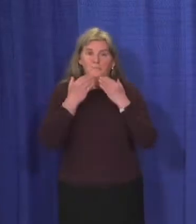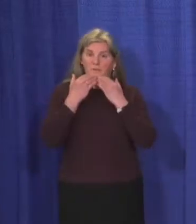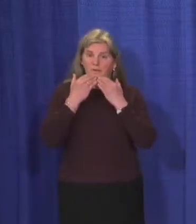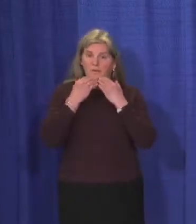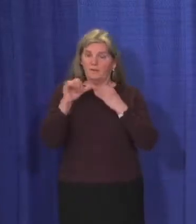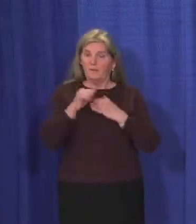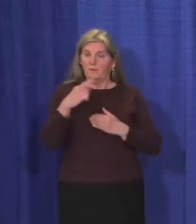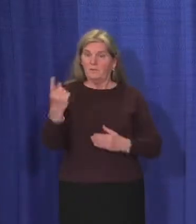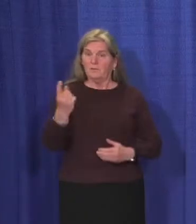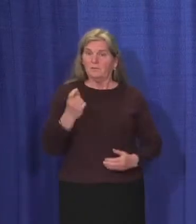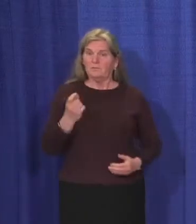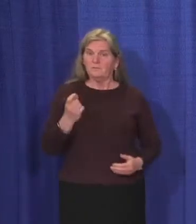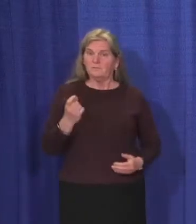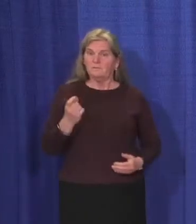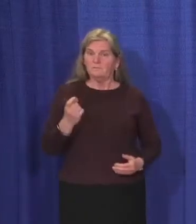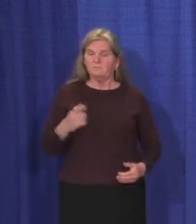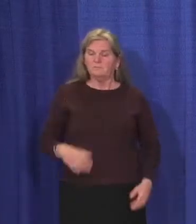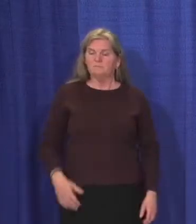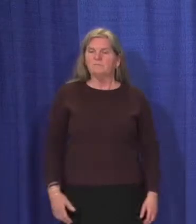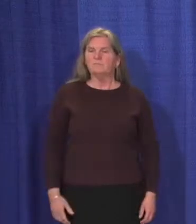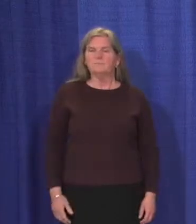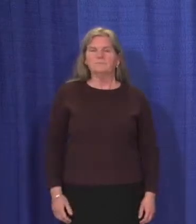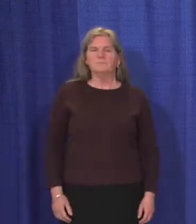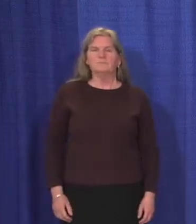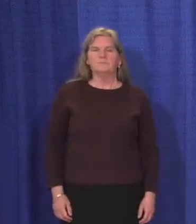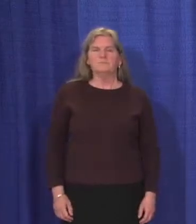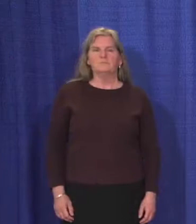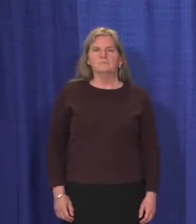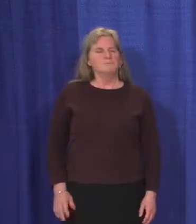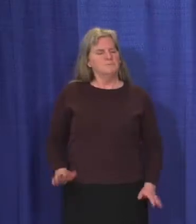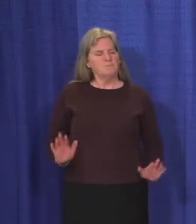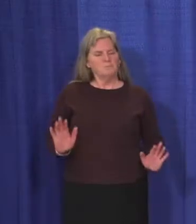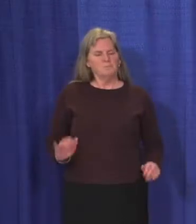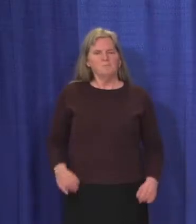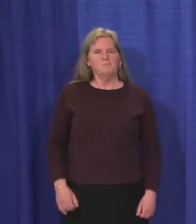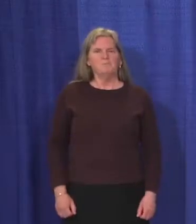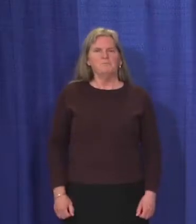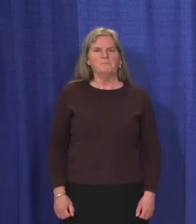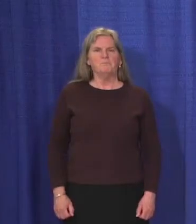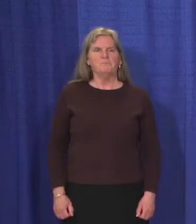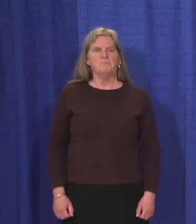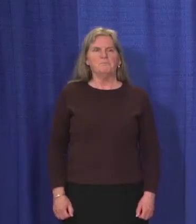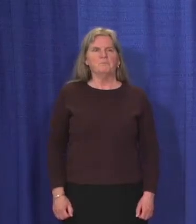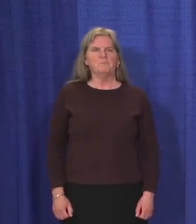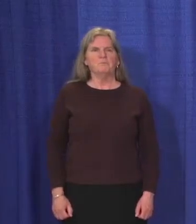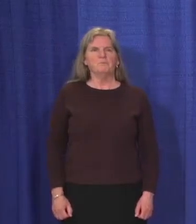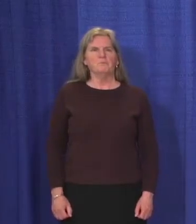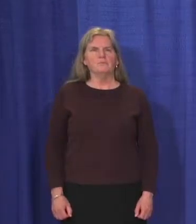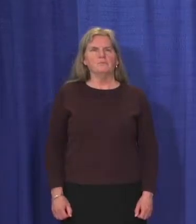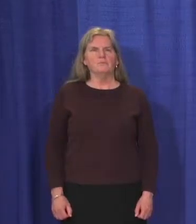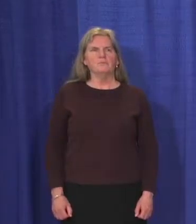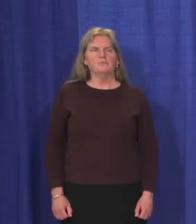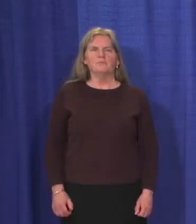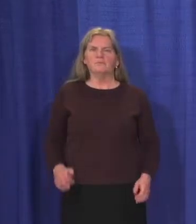Pat: Do you have another question?